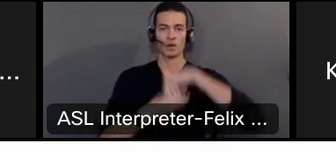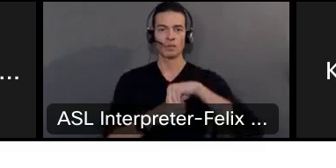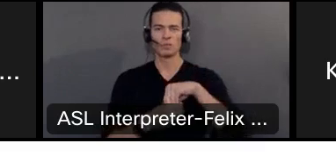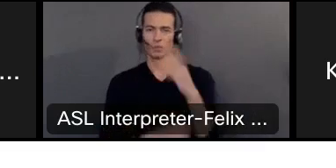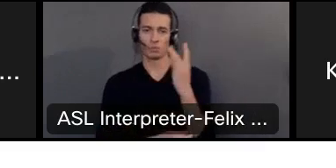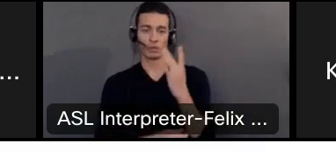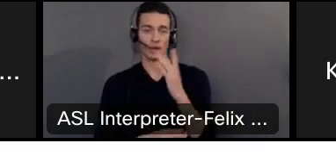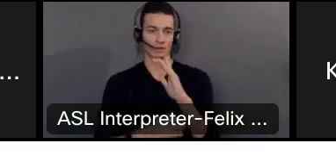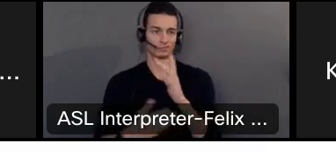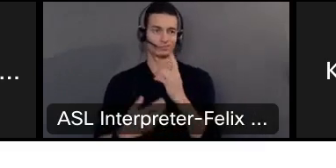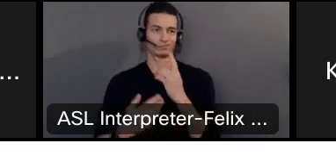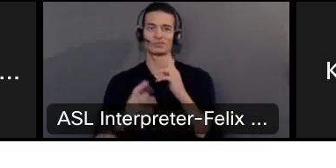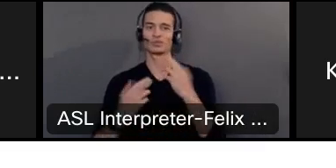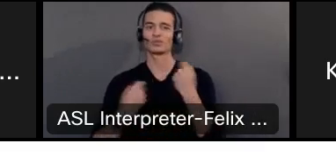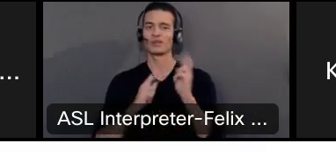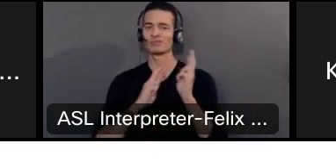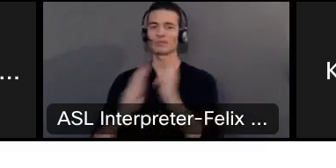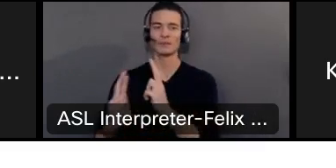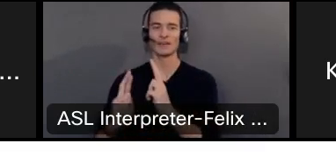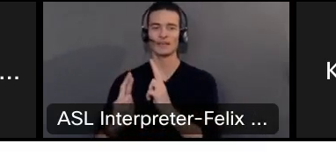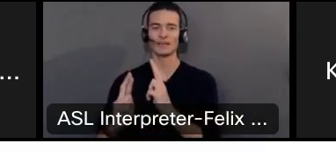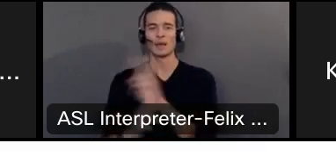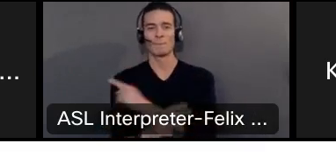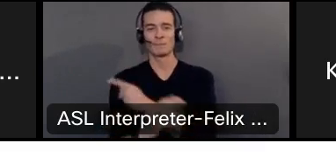With regards to our patient and safety is satisfaction.